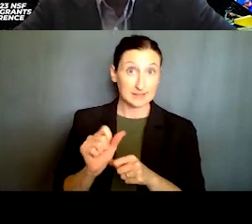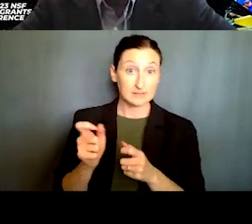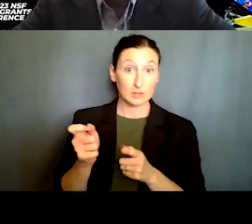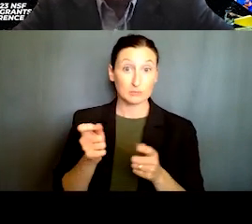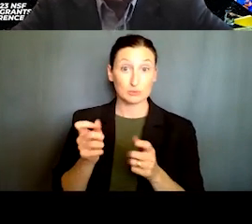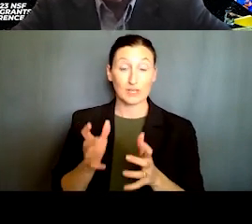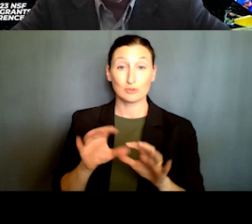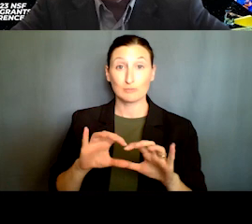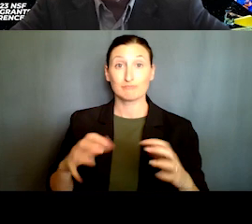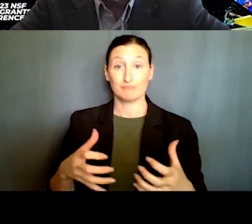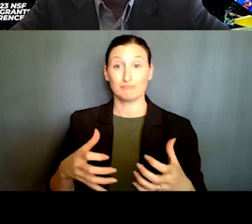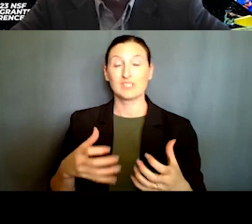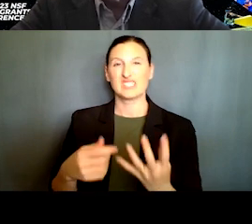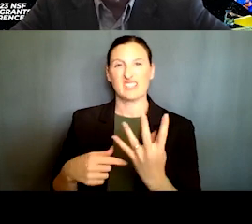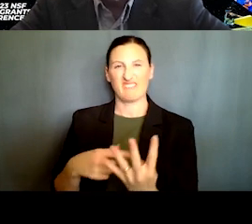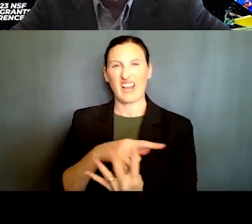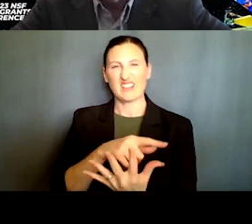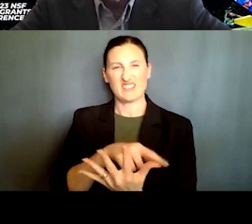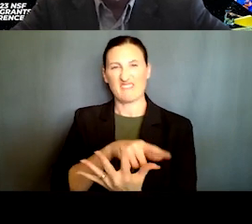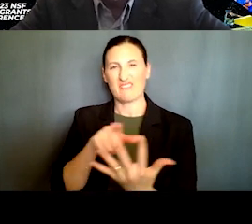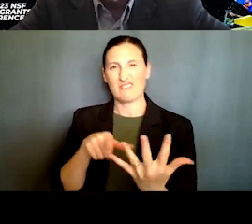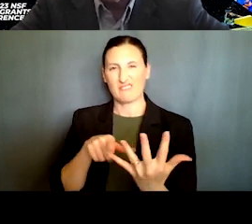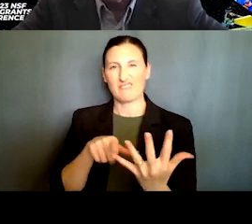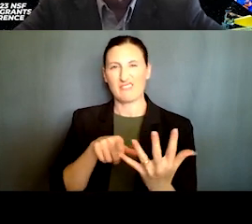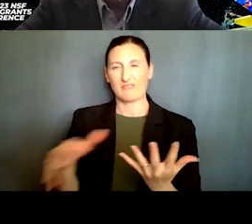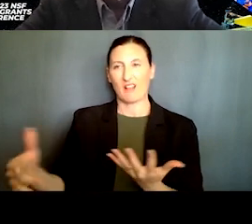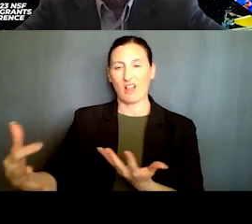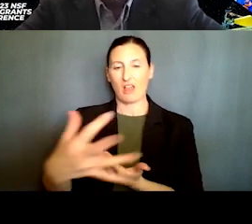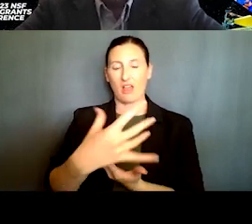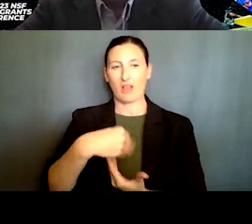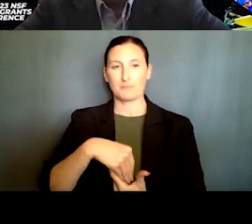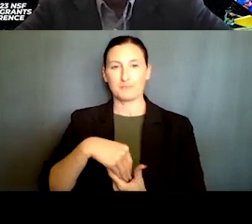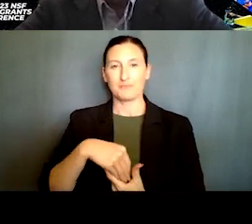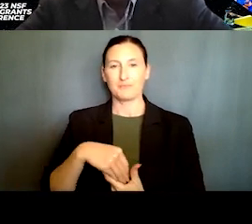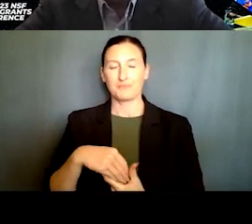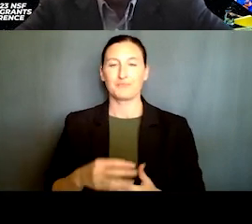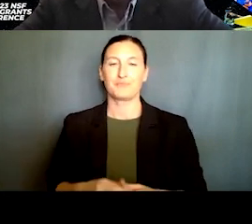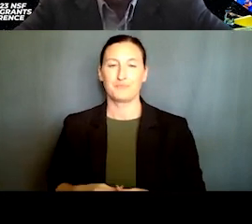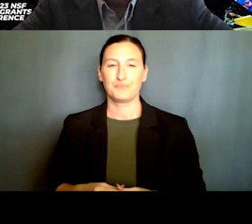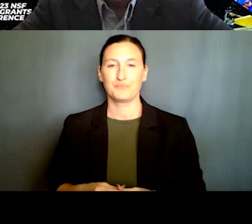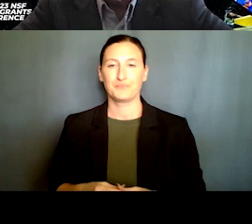it comes through its five divisions. Taken together, these span in astonishing breadth of fundamental lines of inquiry that collectively